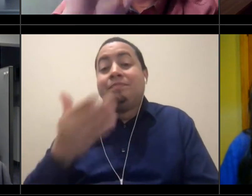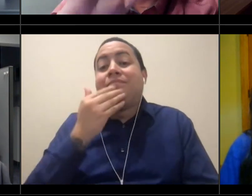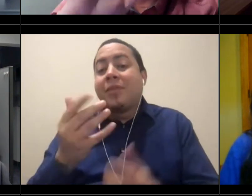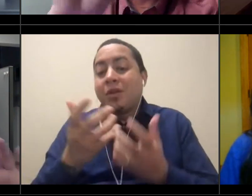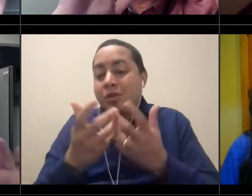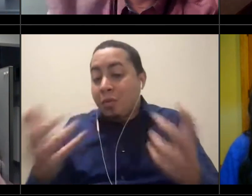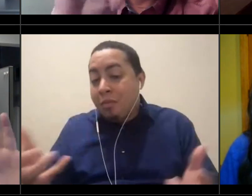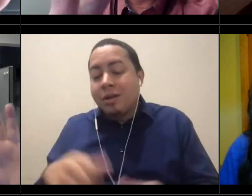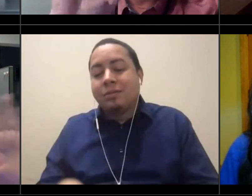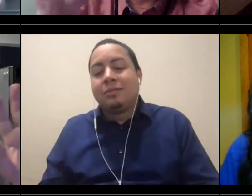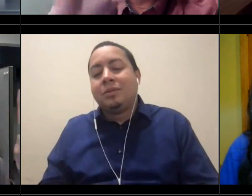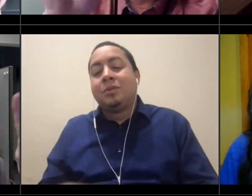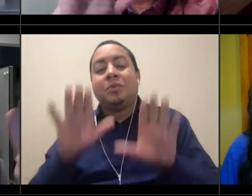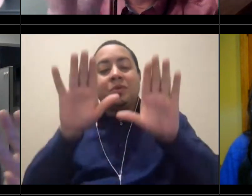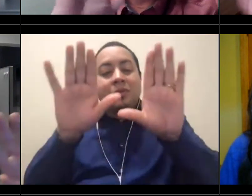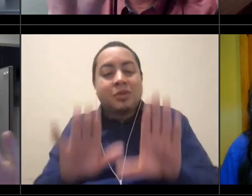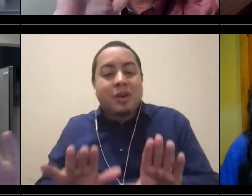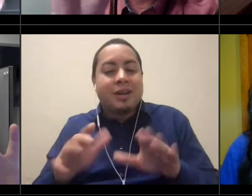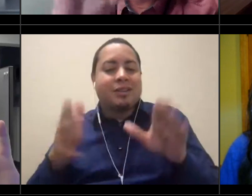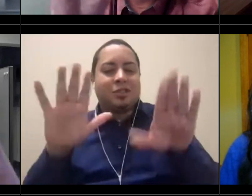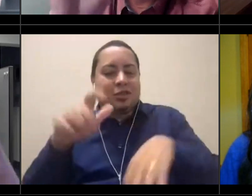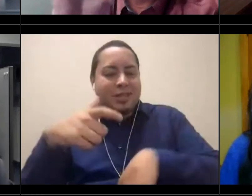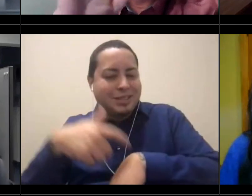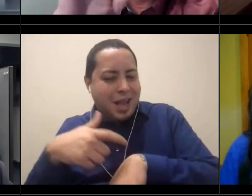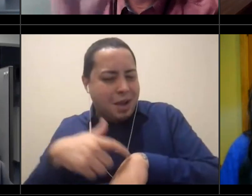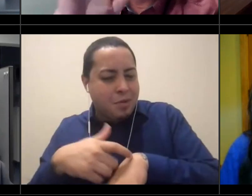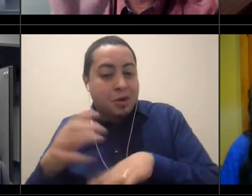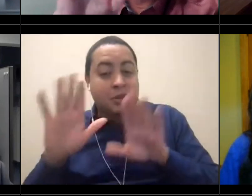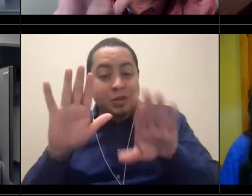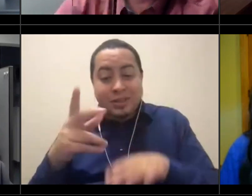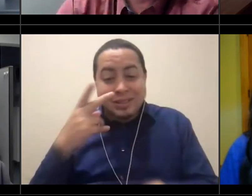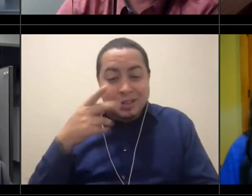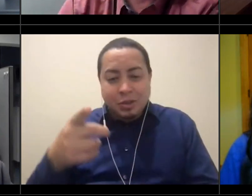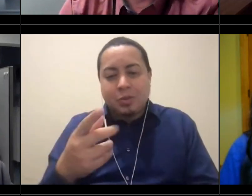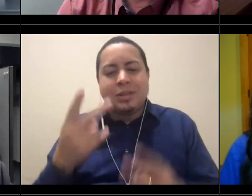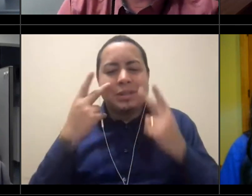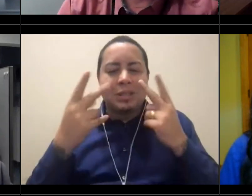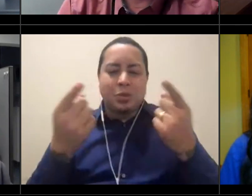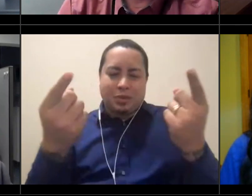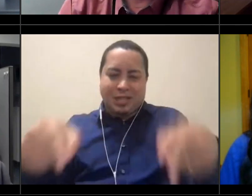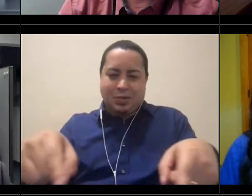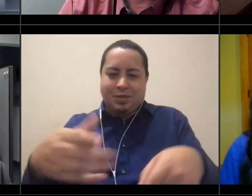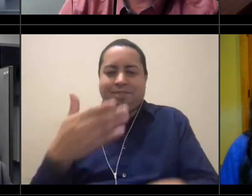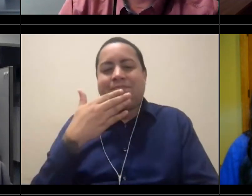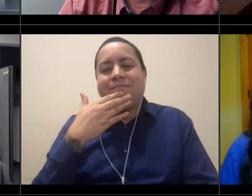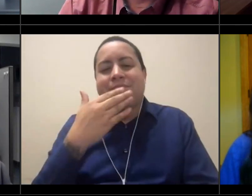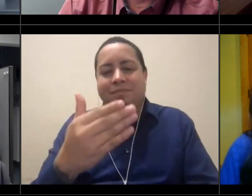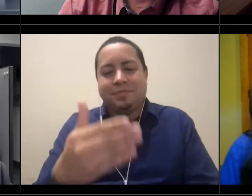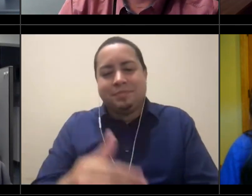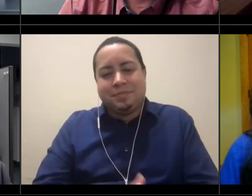It was great, we had a great time and we'll see everyone next week. Thank you. Thank you, bye.